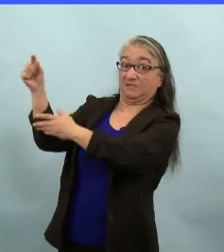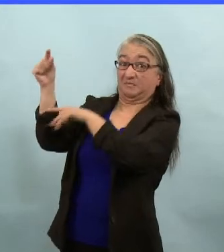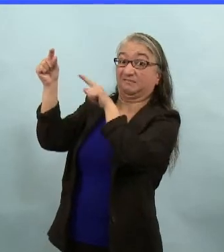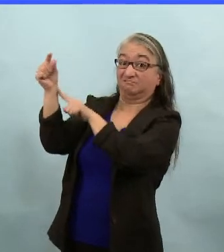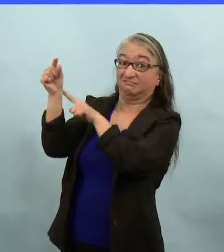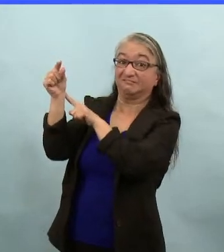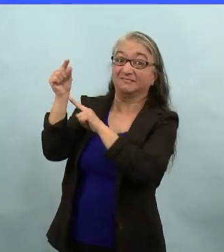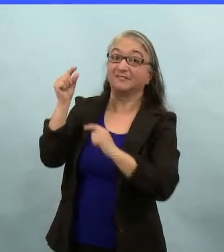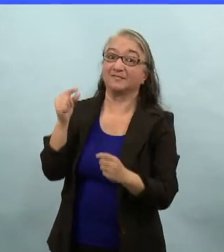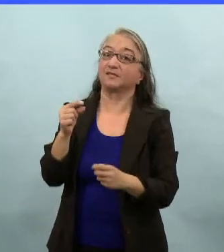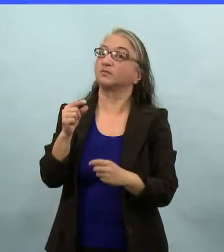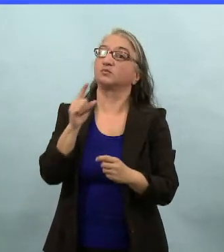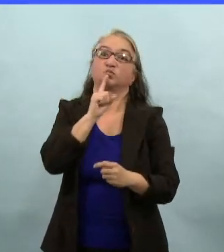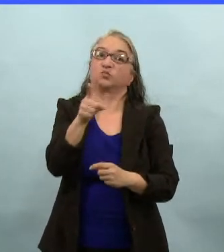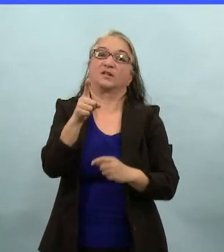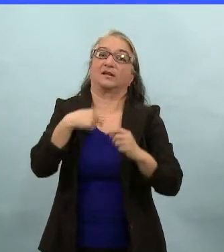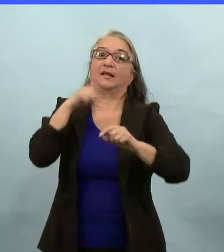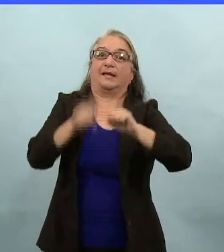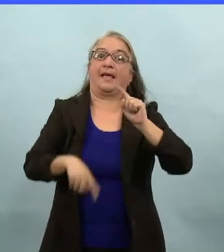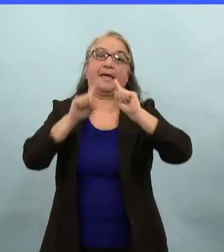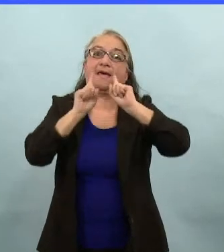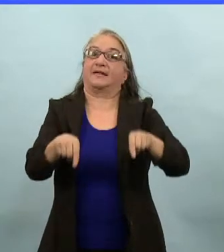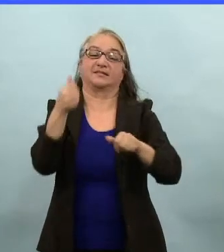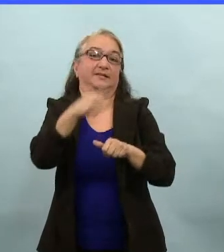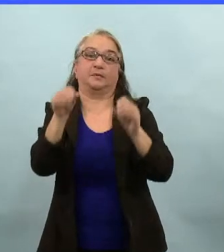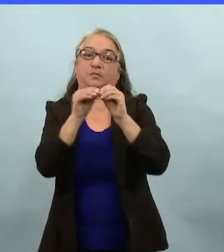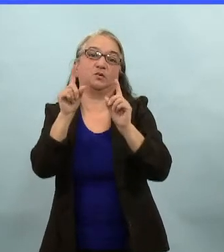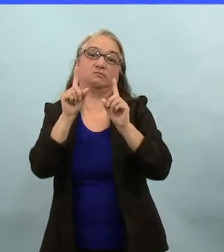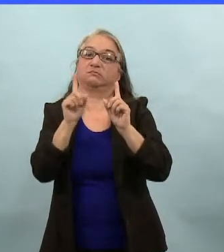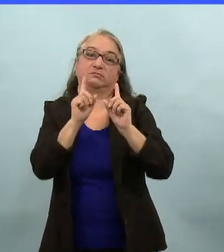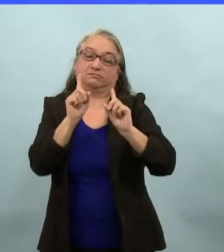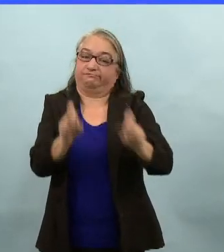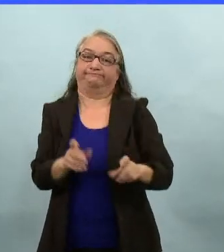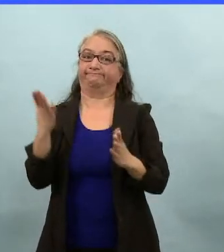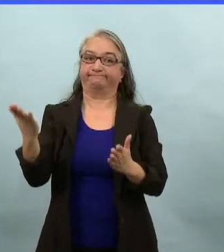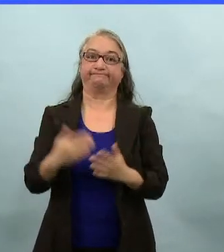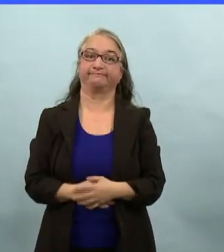answering your question really important in this and when you look at other provinces and and and